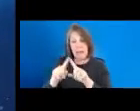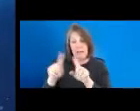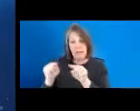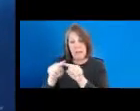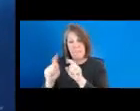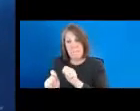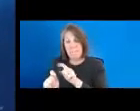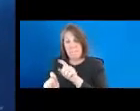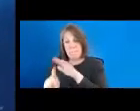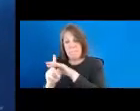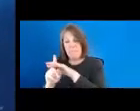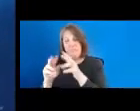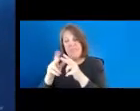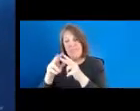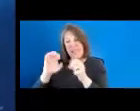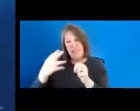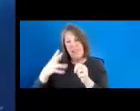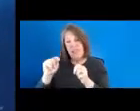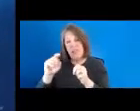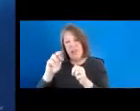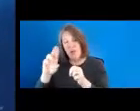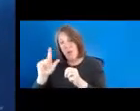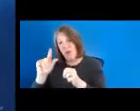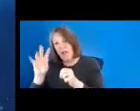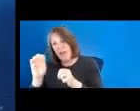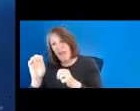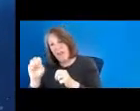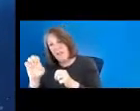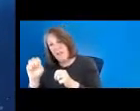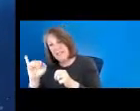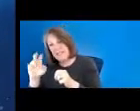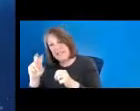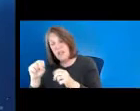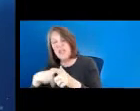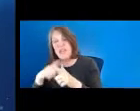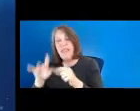the chaplain or the live session button. 16:24:11 Clicking on this, it would go to